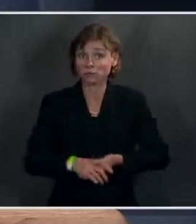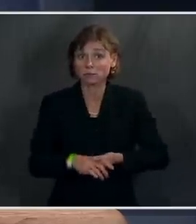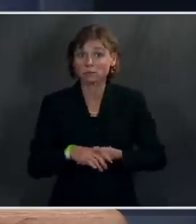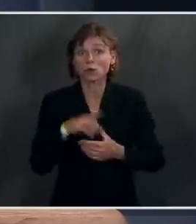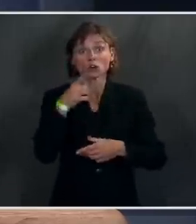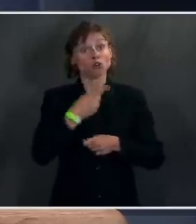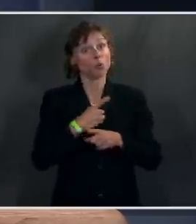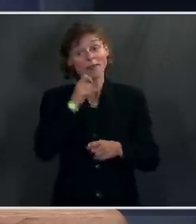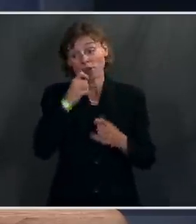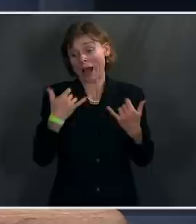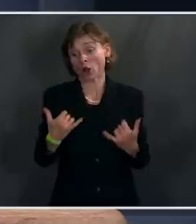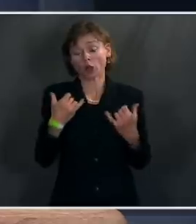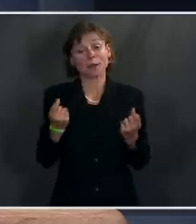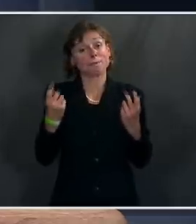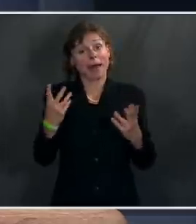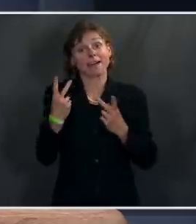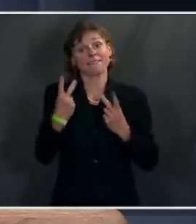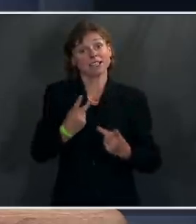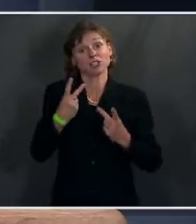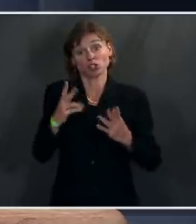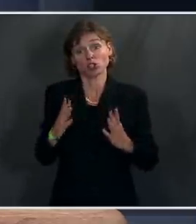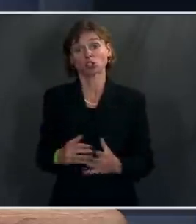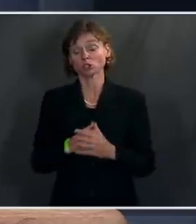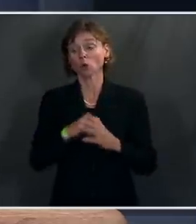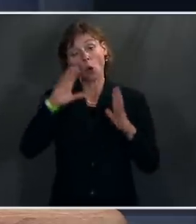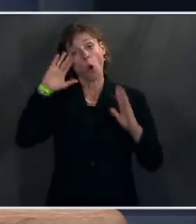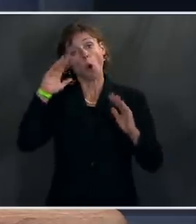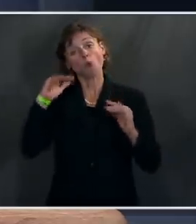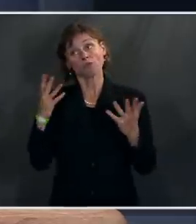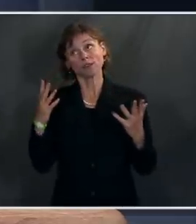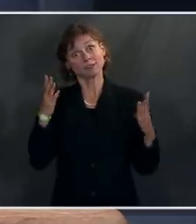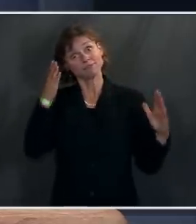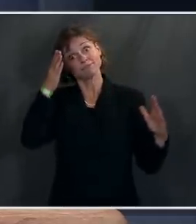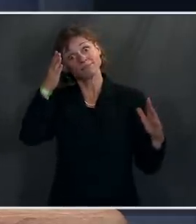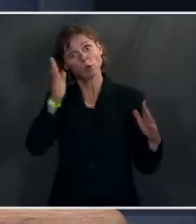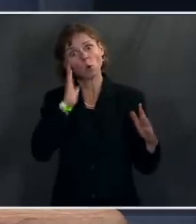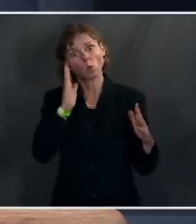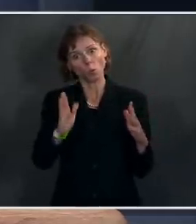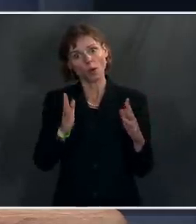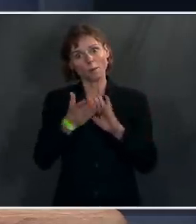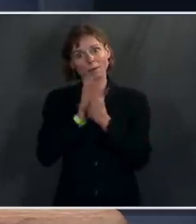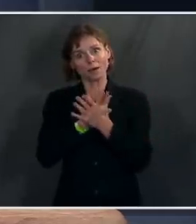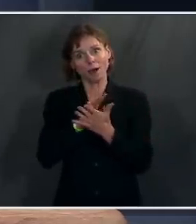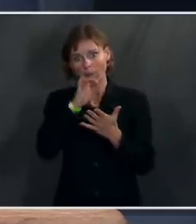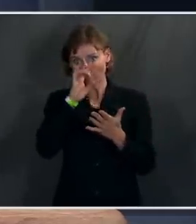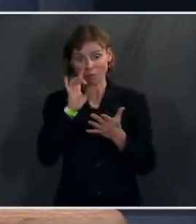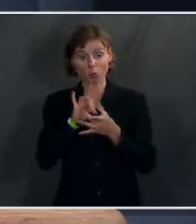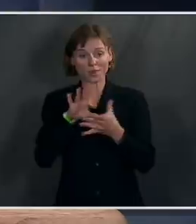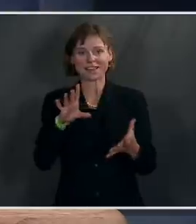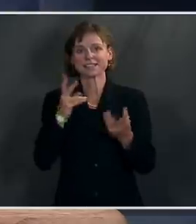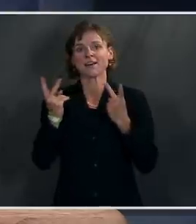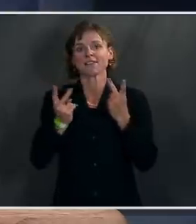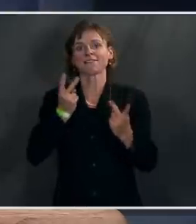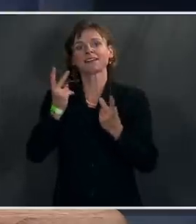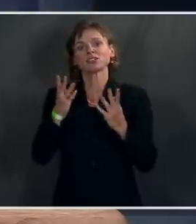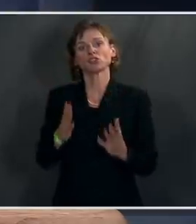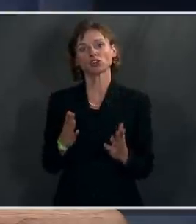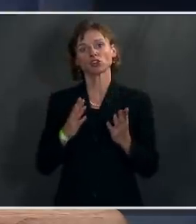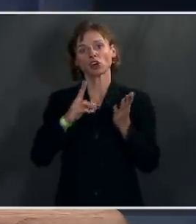At some point, hopefully there will be, and we will be returning to the release of those visitor logs. That was not the case during the prior administration.